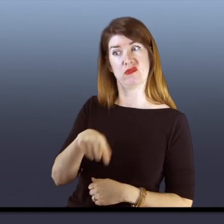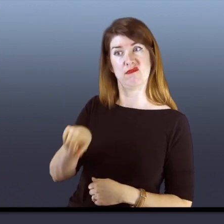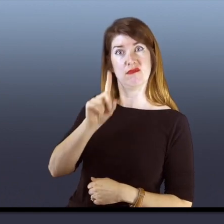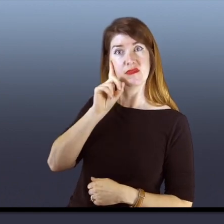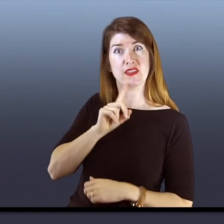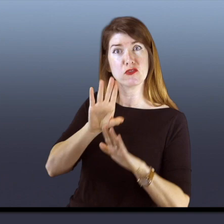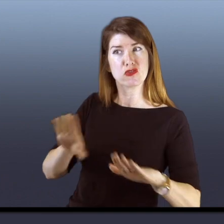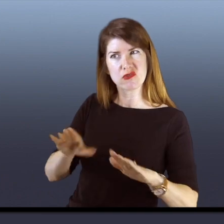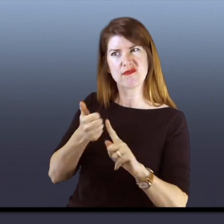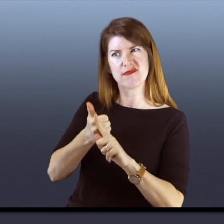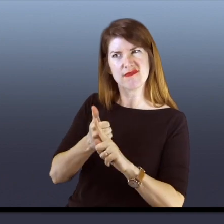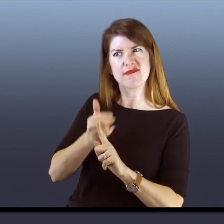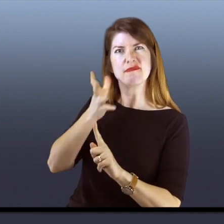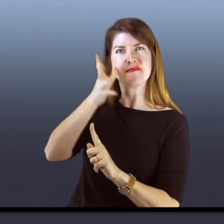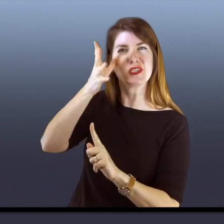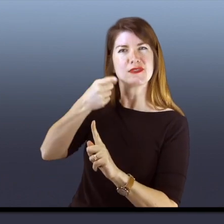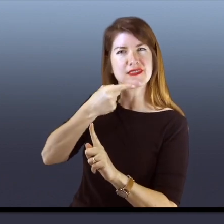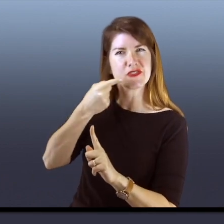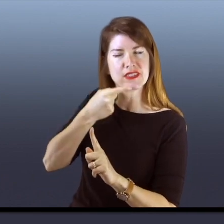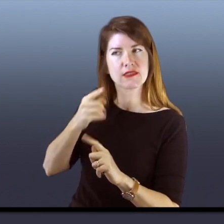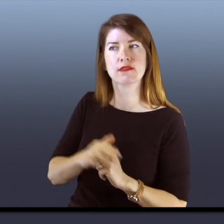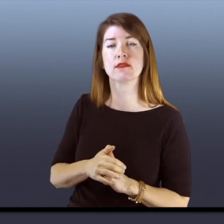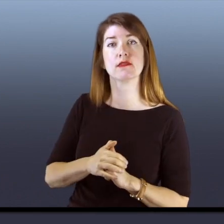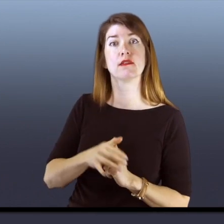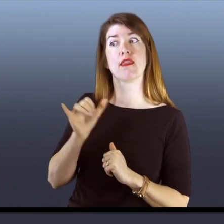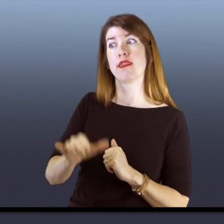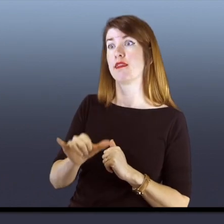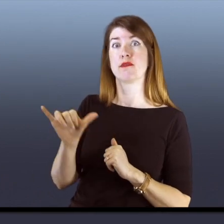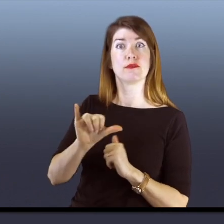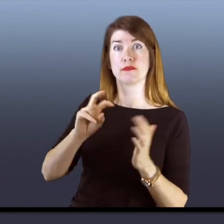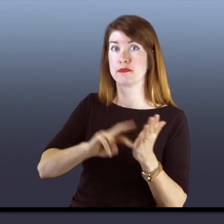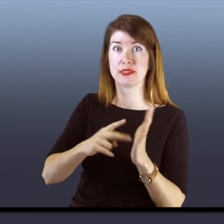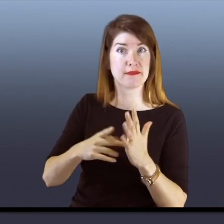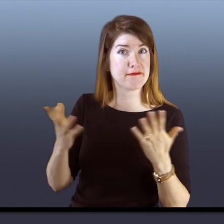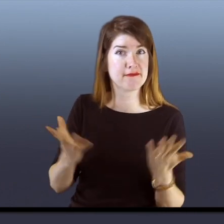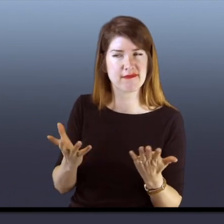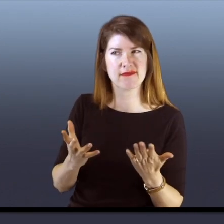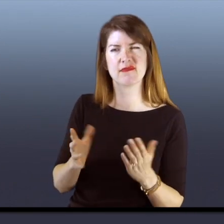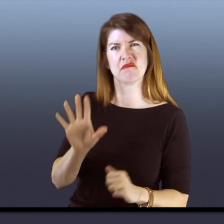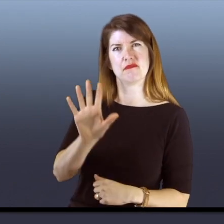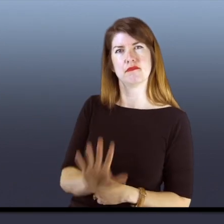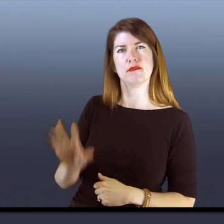And that also means that's approximately three to six of the population have some degree